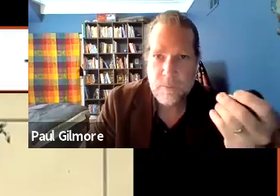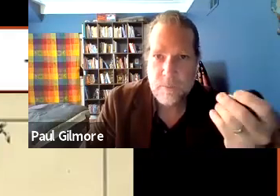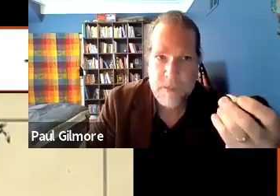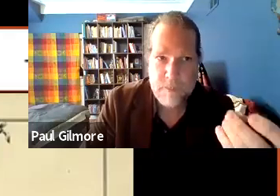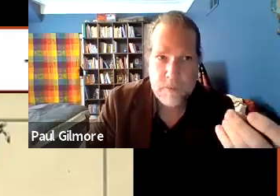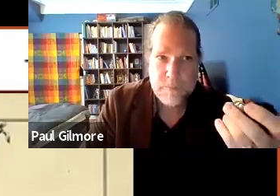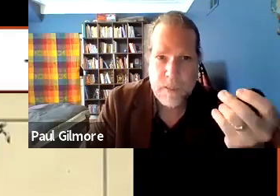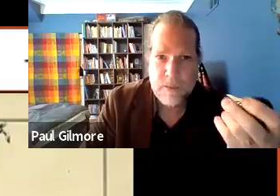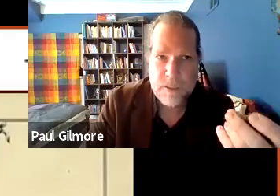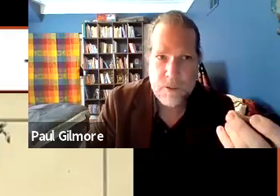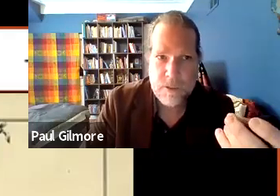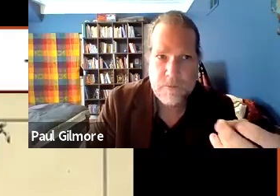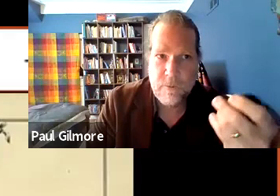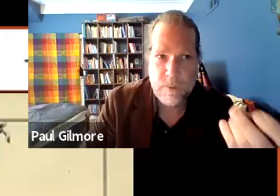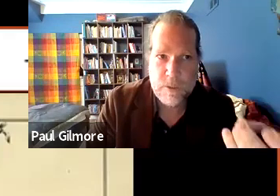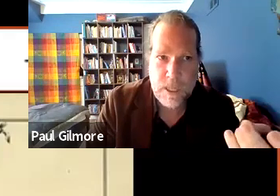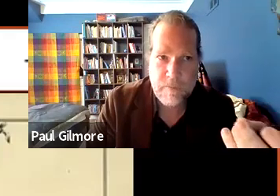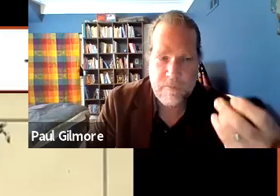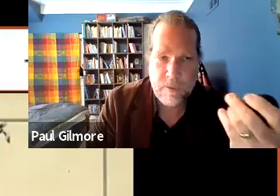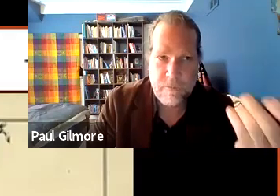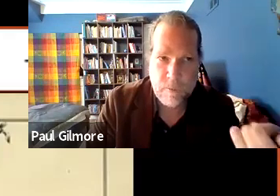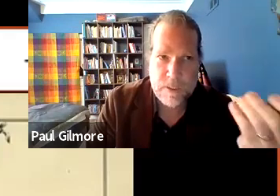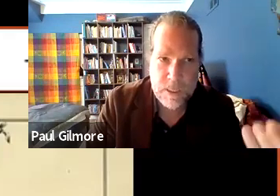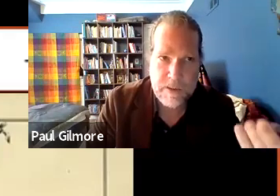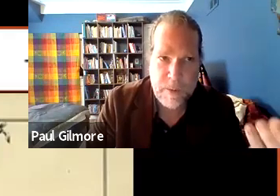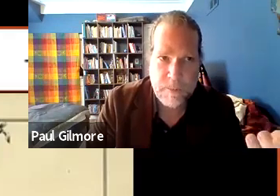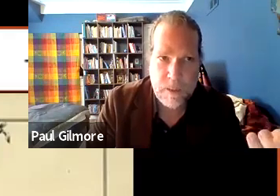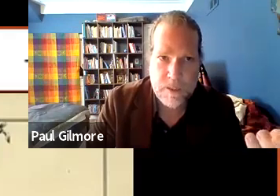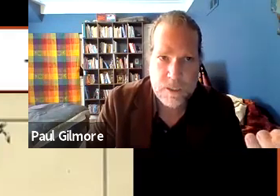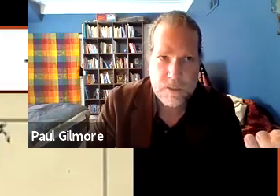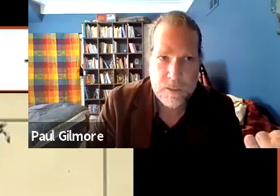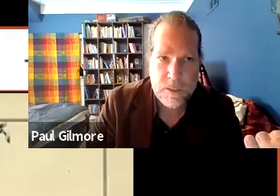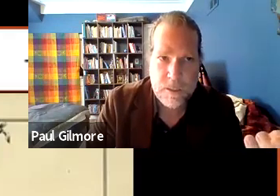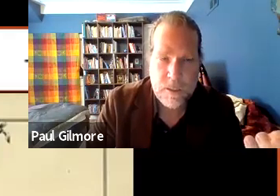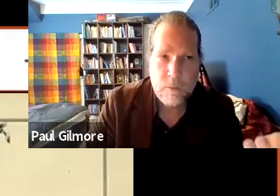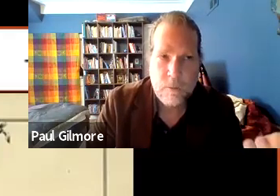to black people in this country, former slit former enslaved population, we passed the